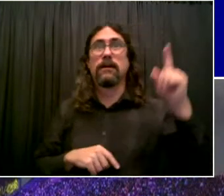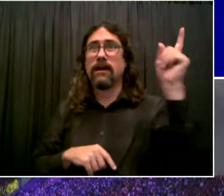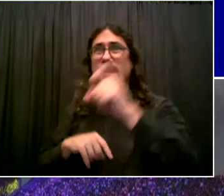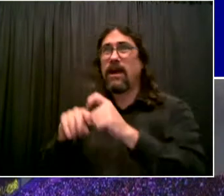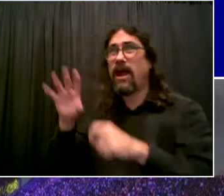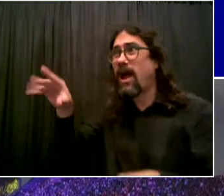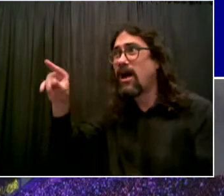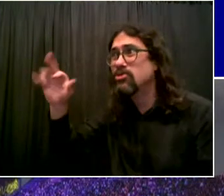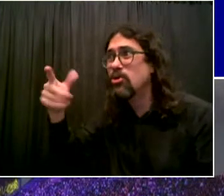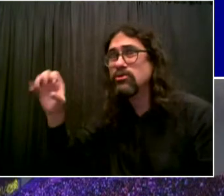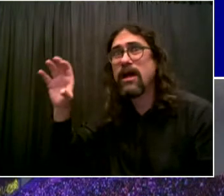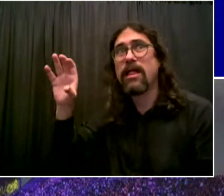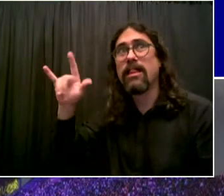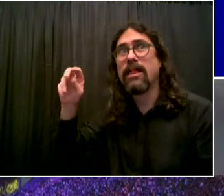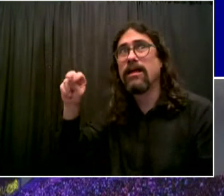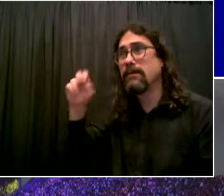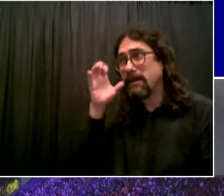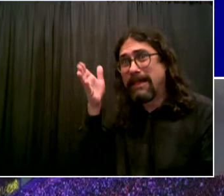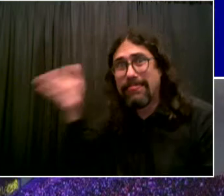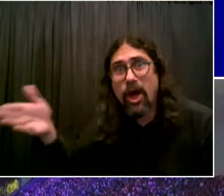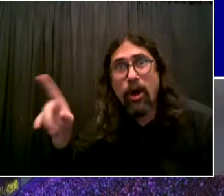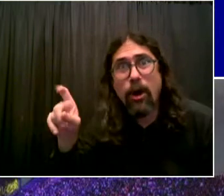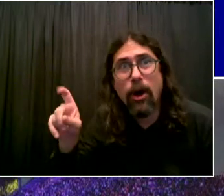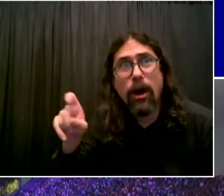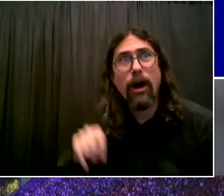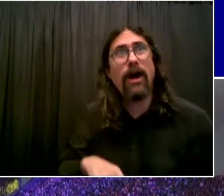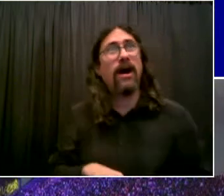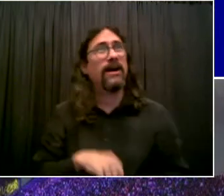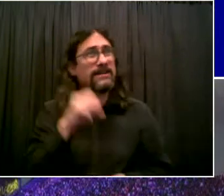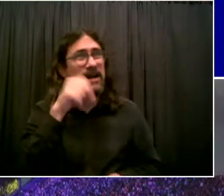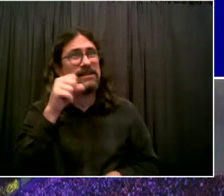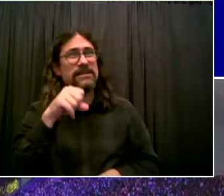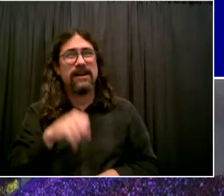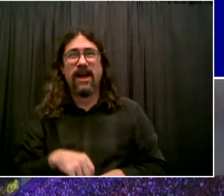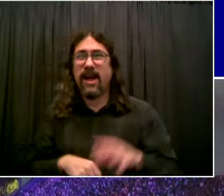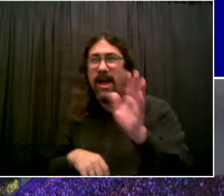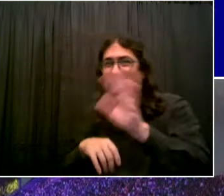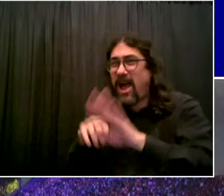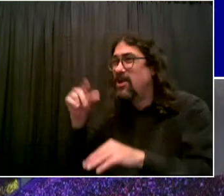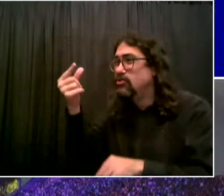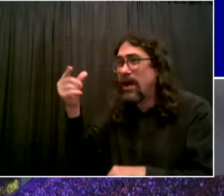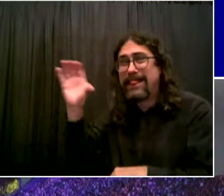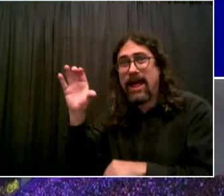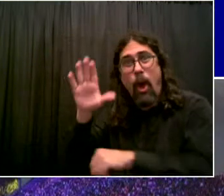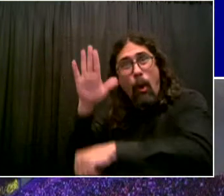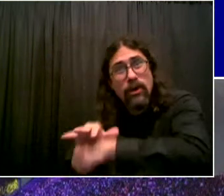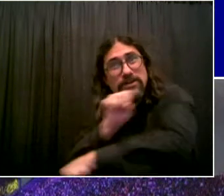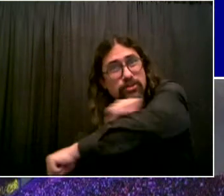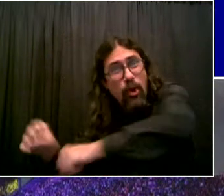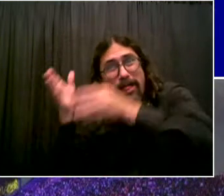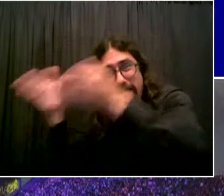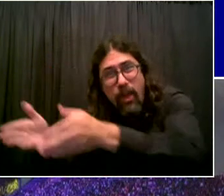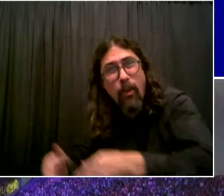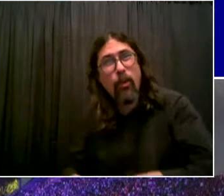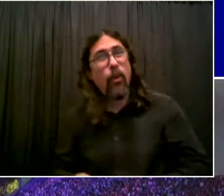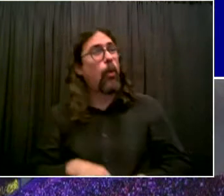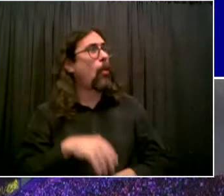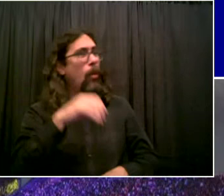TOO SHORT. YOU'RE TELLING THE